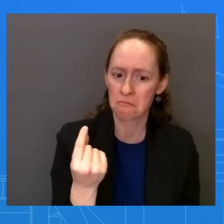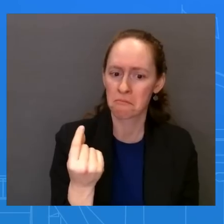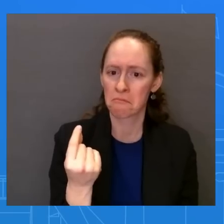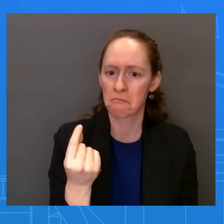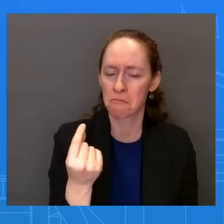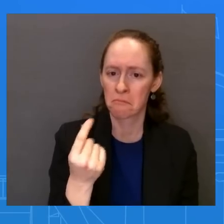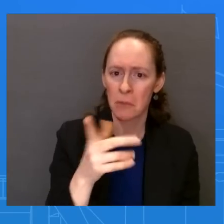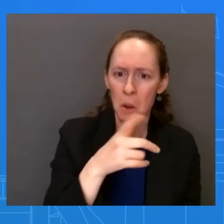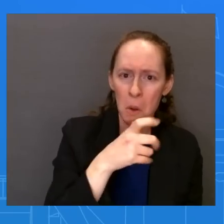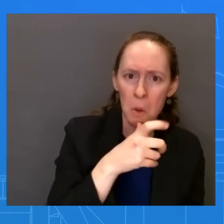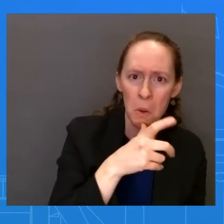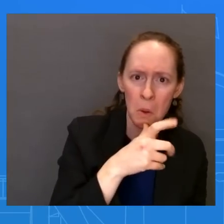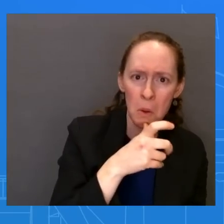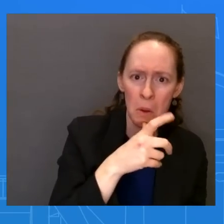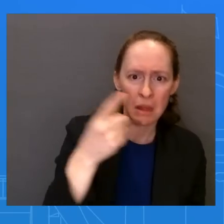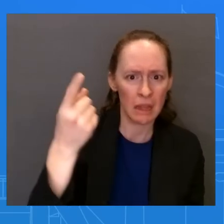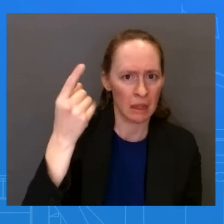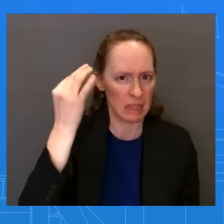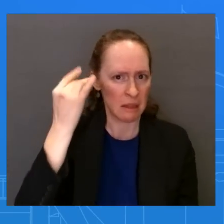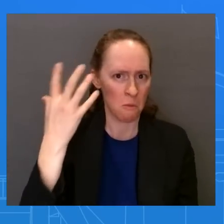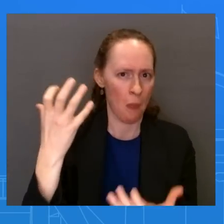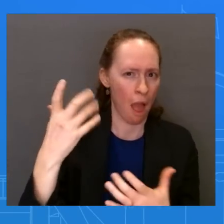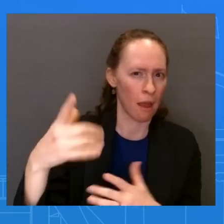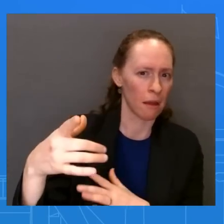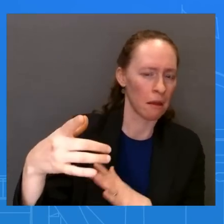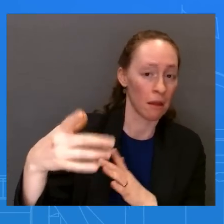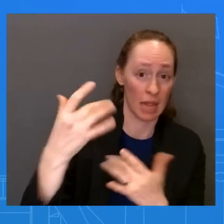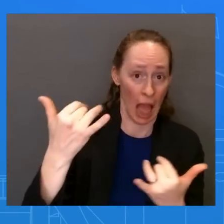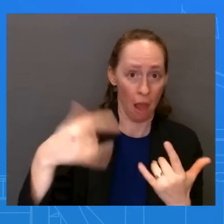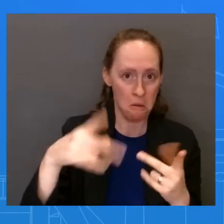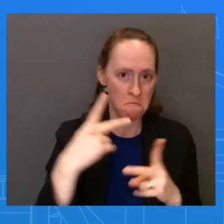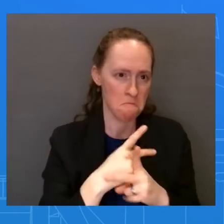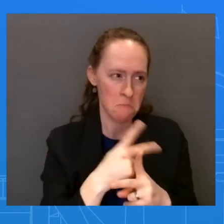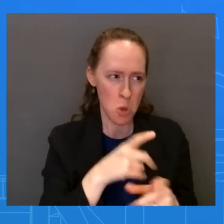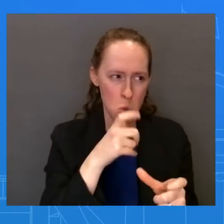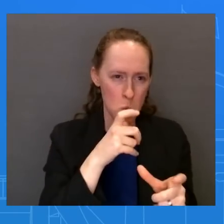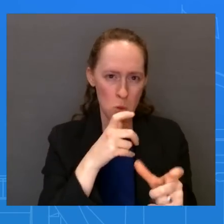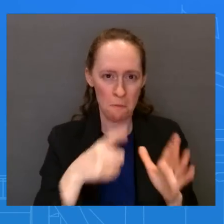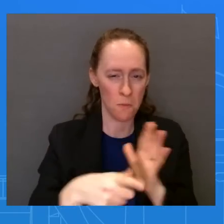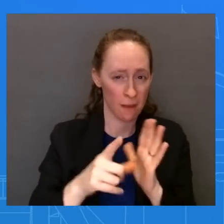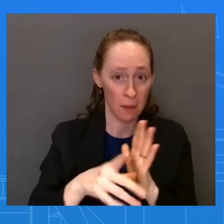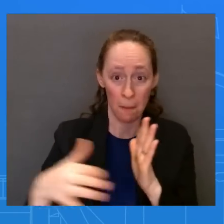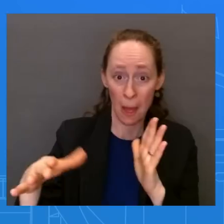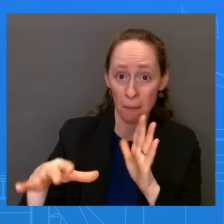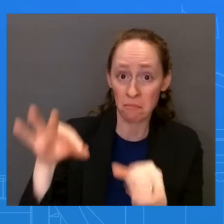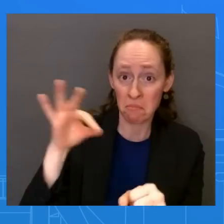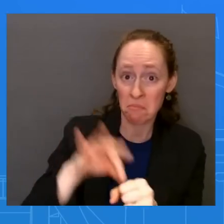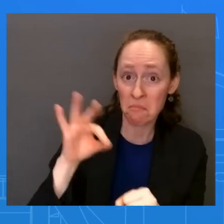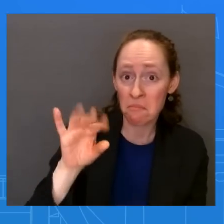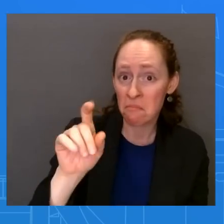welcome and appreciate Senator Schumer's supportive comments this weekend, as you just mentioned, and look forward to working together